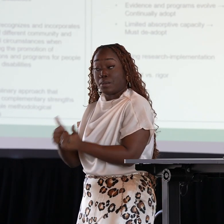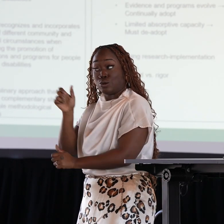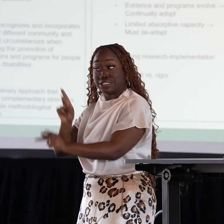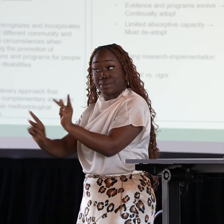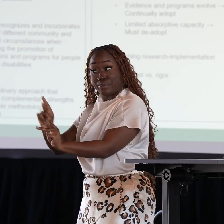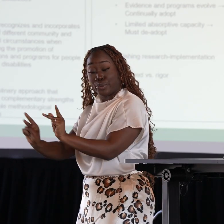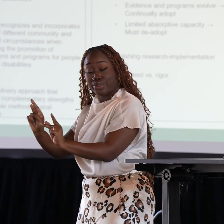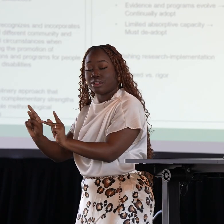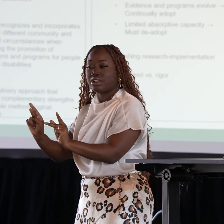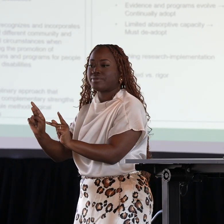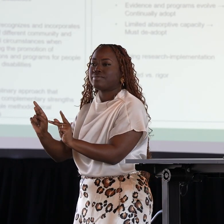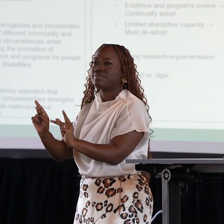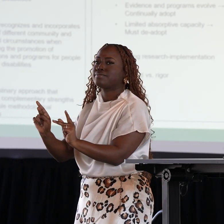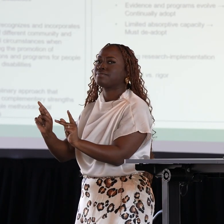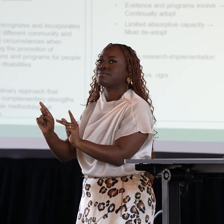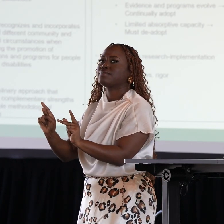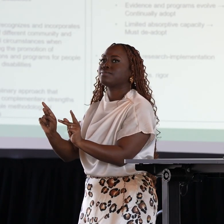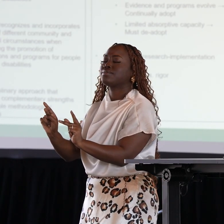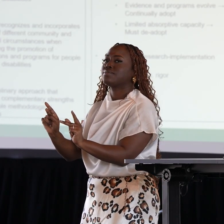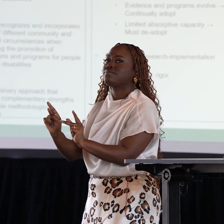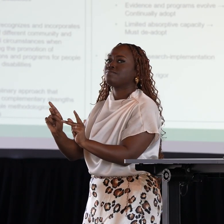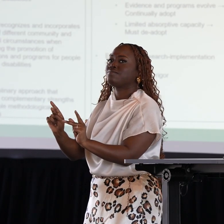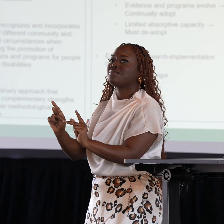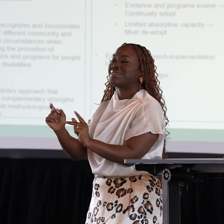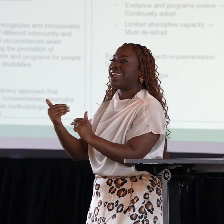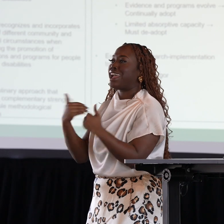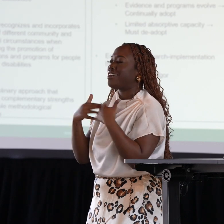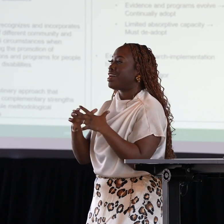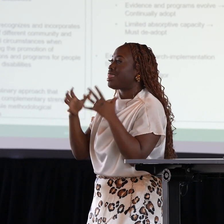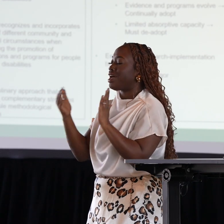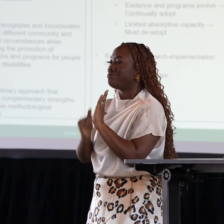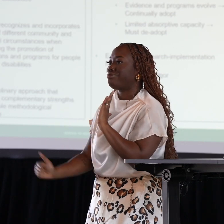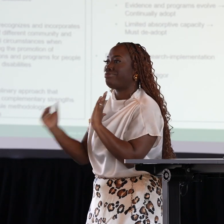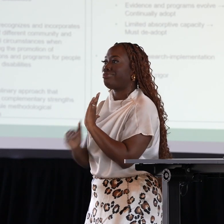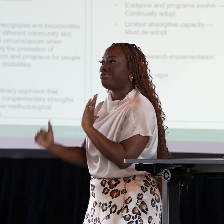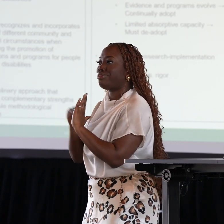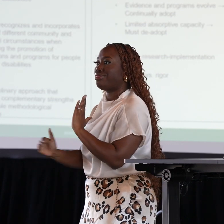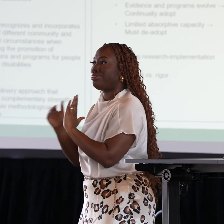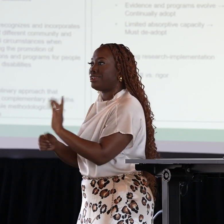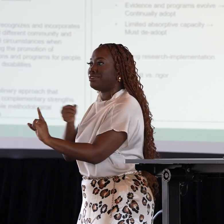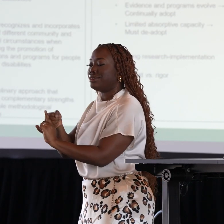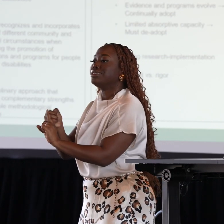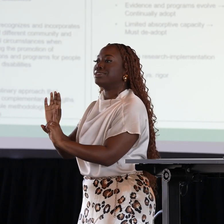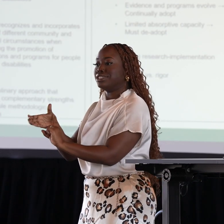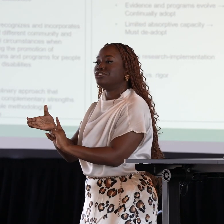that they're facing a lot of different co occurring conditions. It's really difficult to sort of say I only